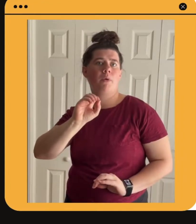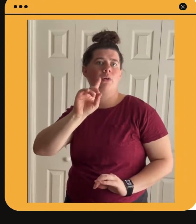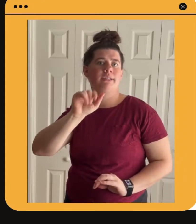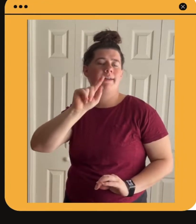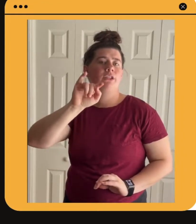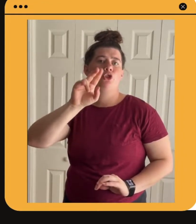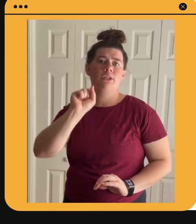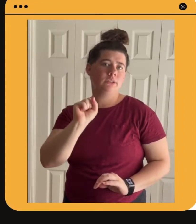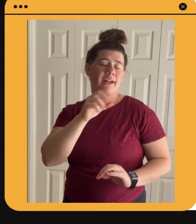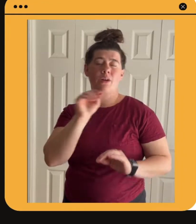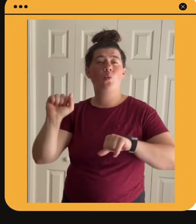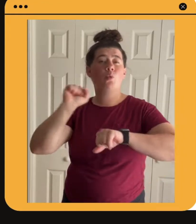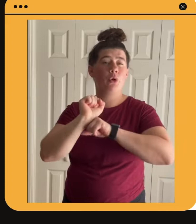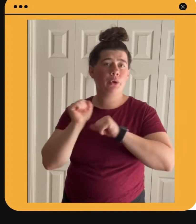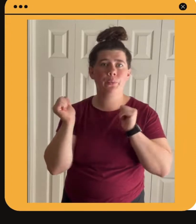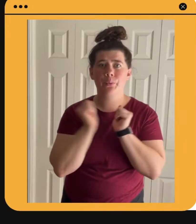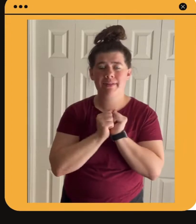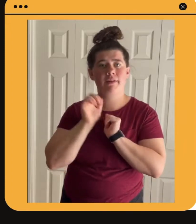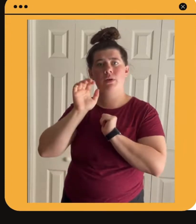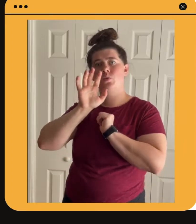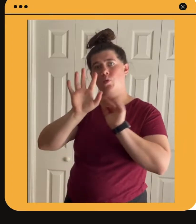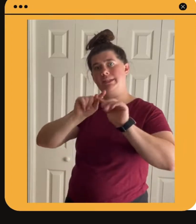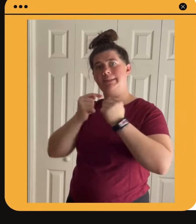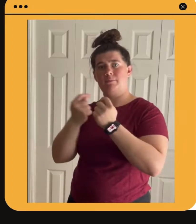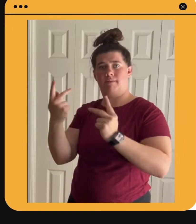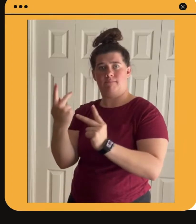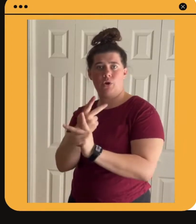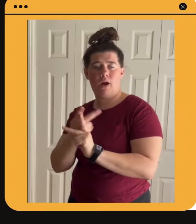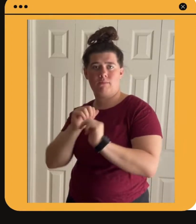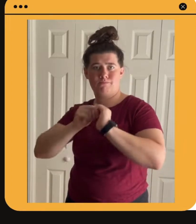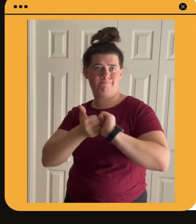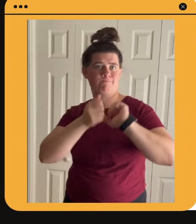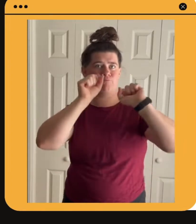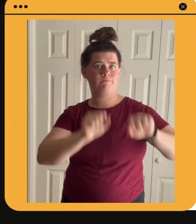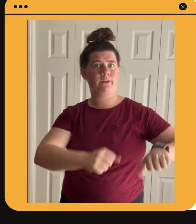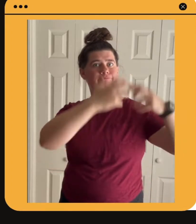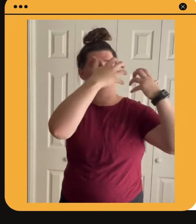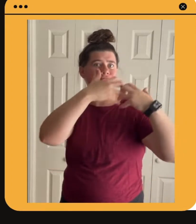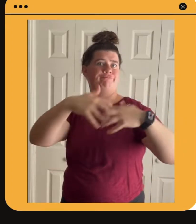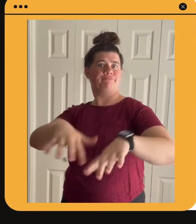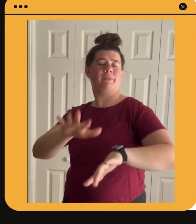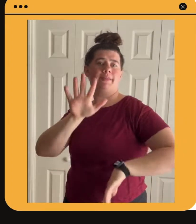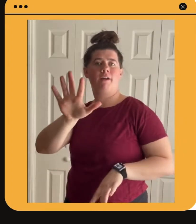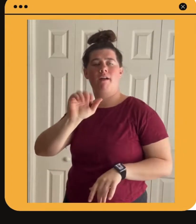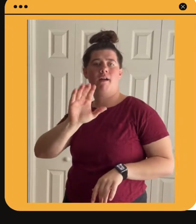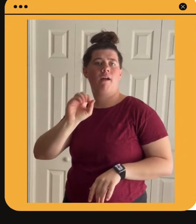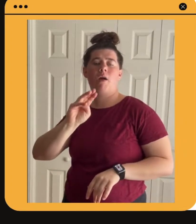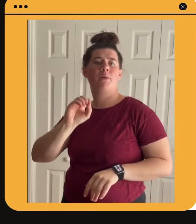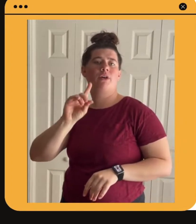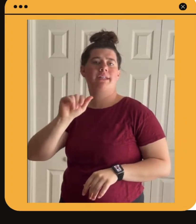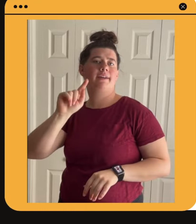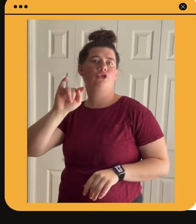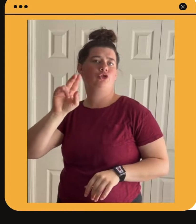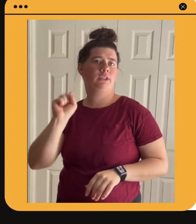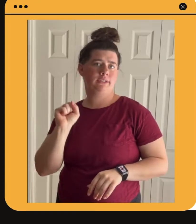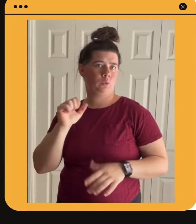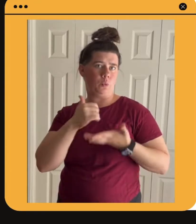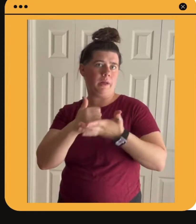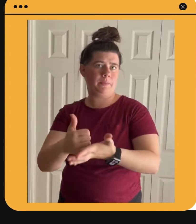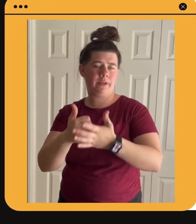You know, that there will have accommodations and work with your team to figure out how you can blend those accommodations into your lesson